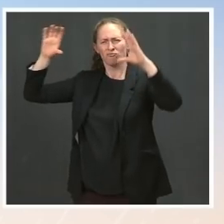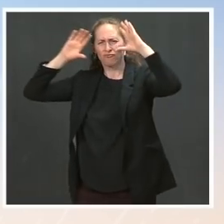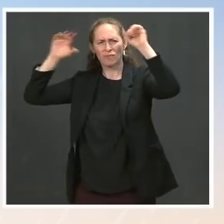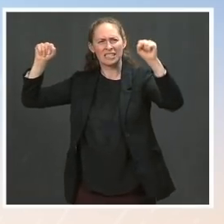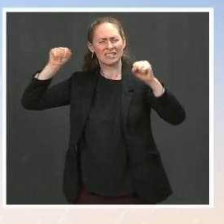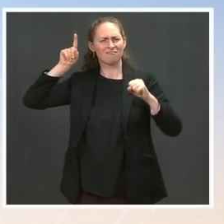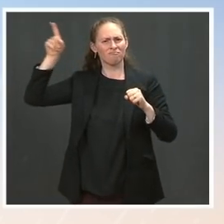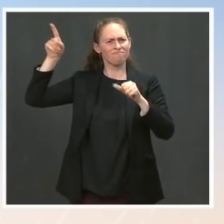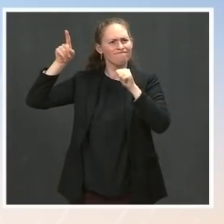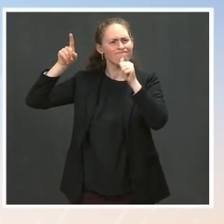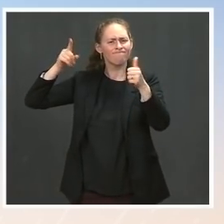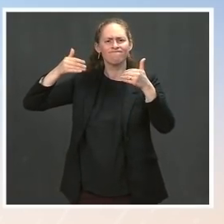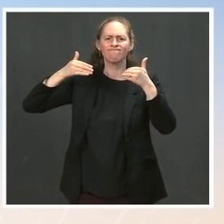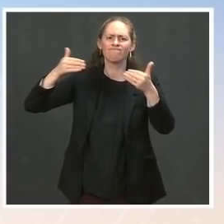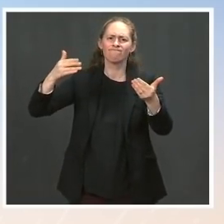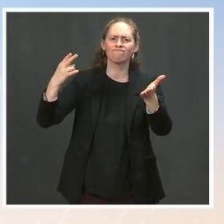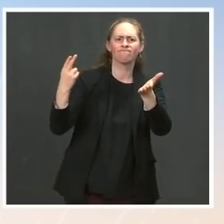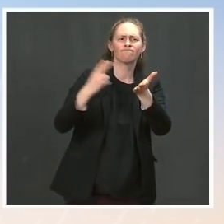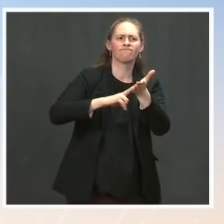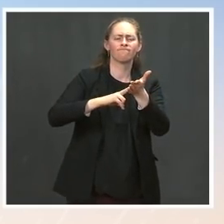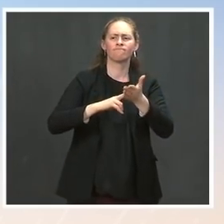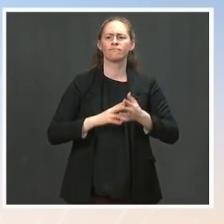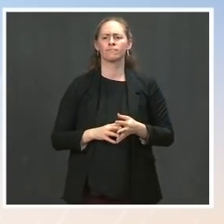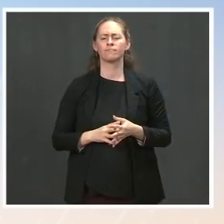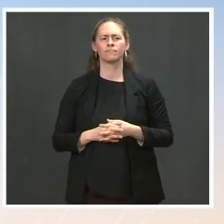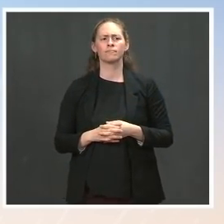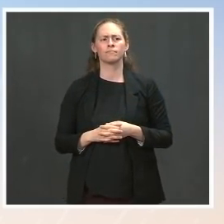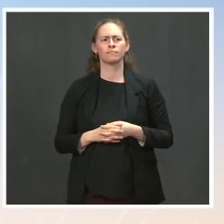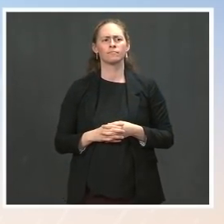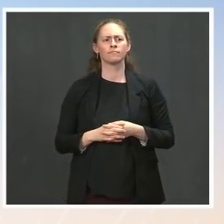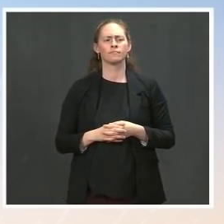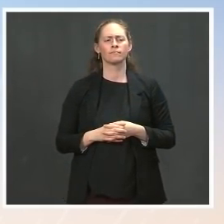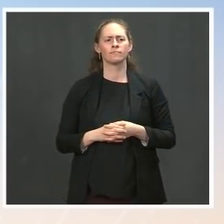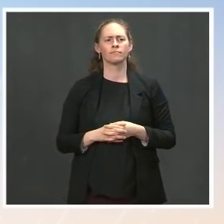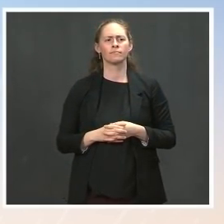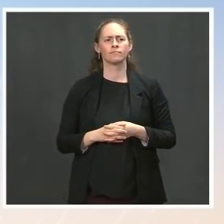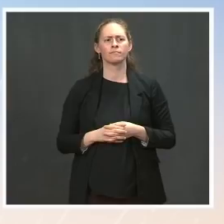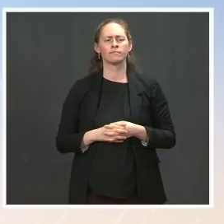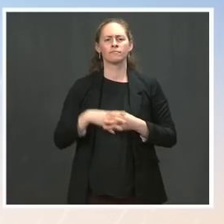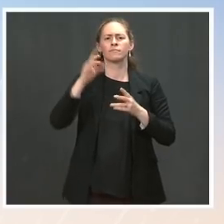former President Trump's immigration policies, including the 15,000-person refugee cap?